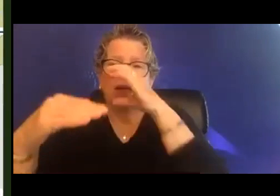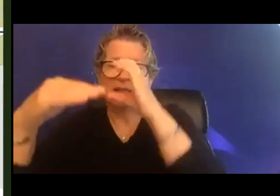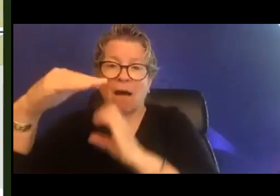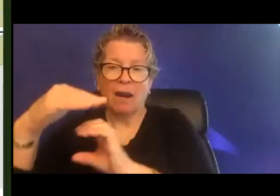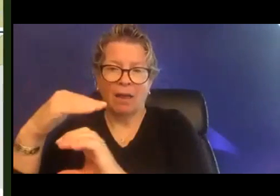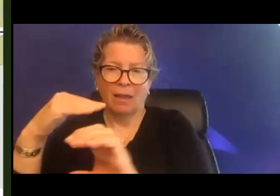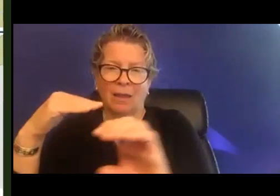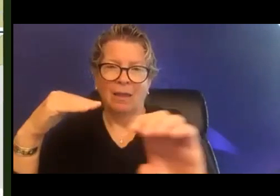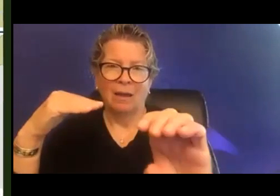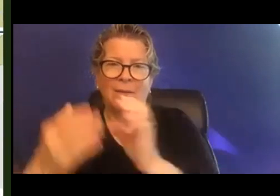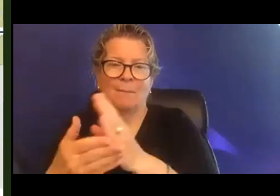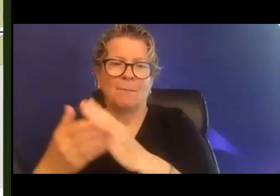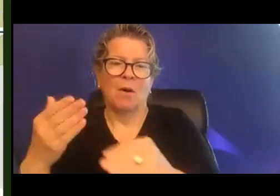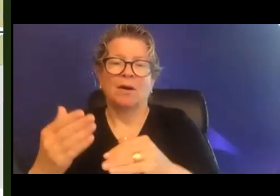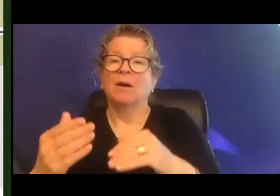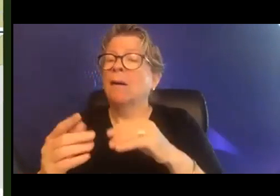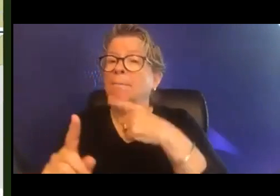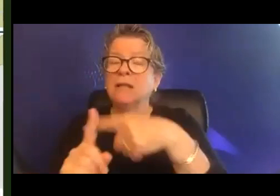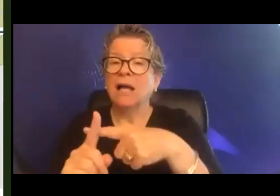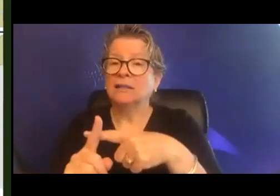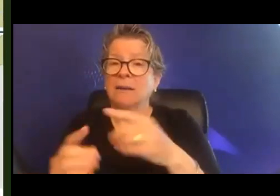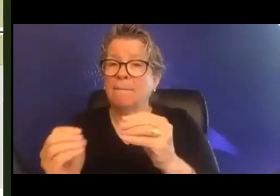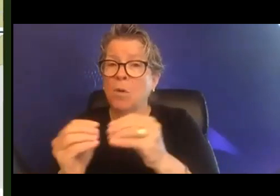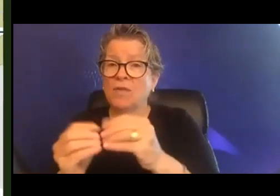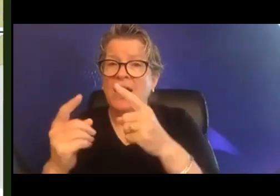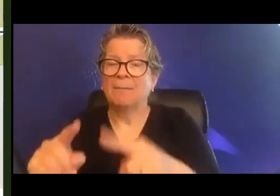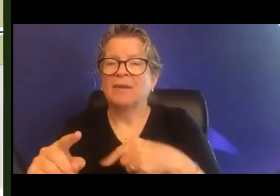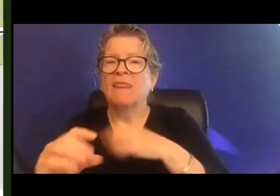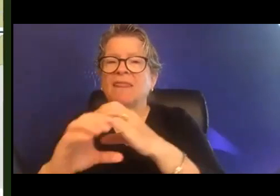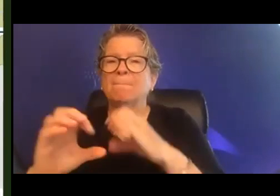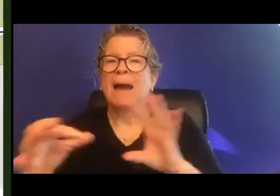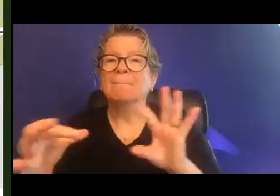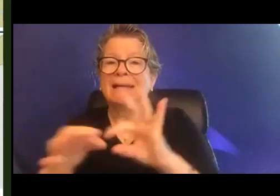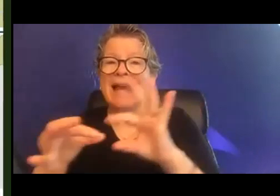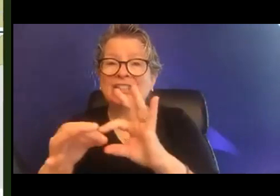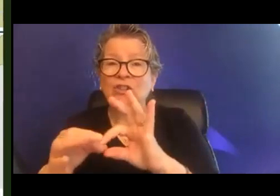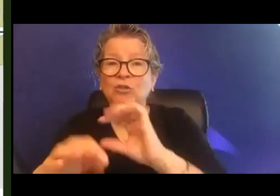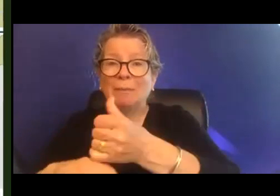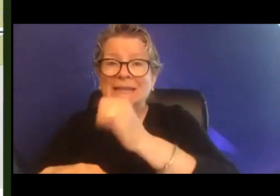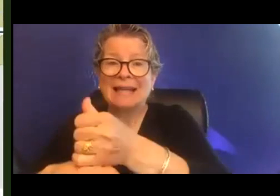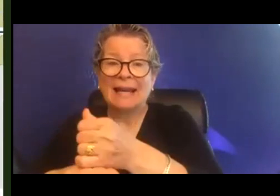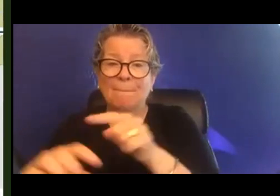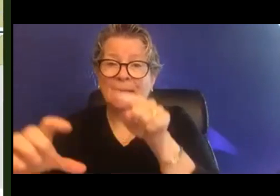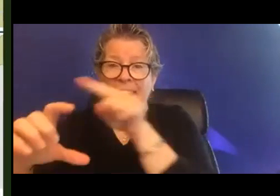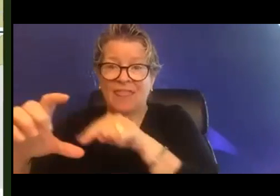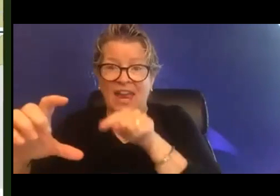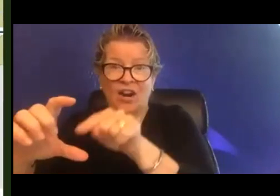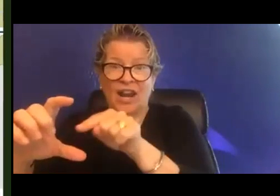The other couple of things that happen here is there is a pipe connections and -- along here and pipe connections from the